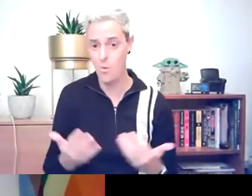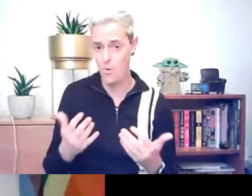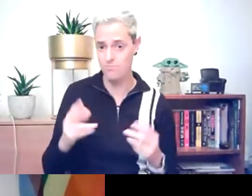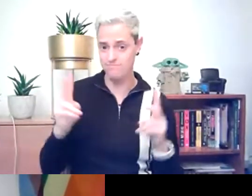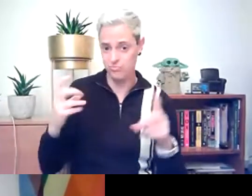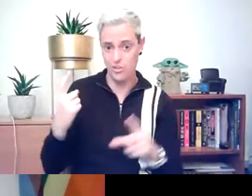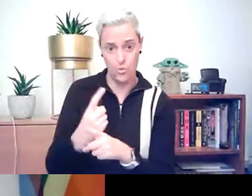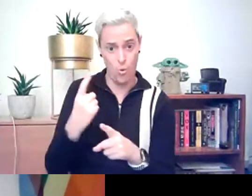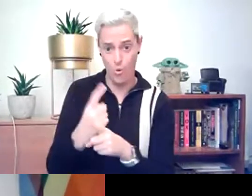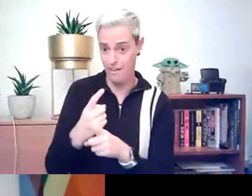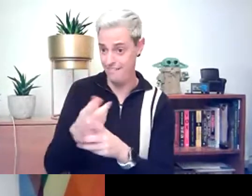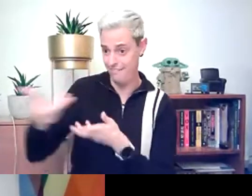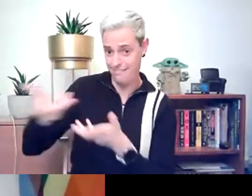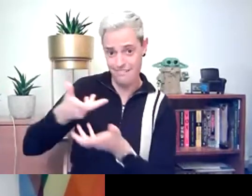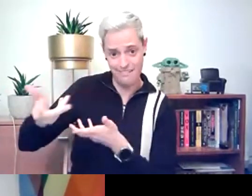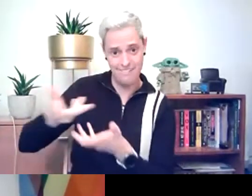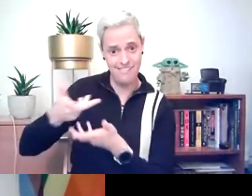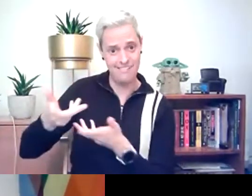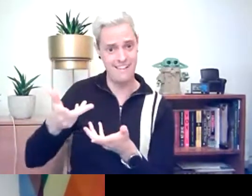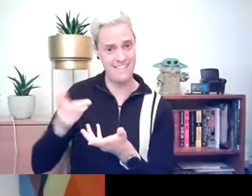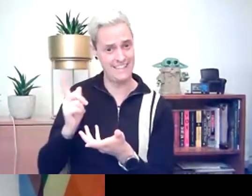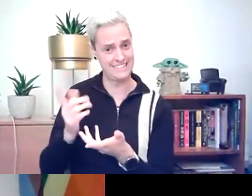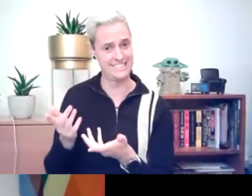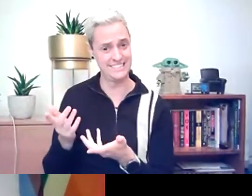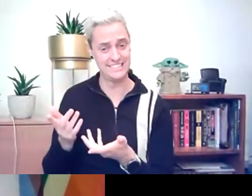18:28:42 You know the world that we're in, is really challenging, if you're transgender